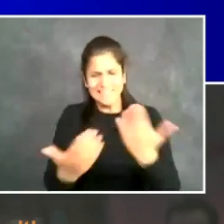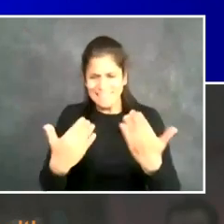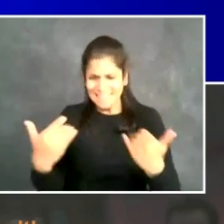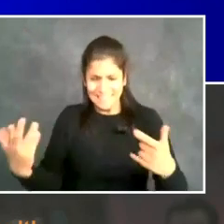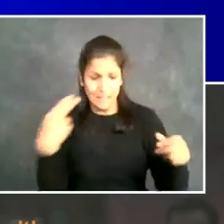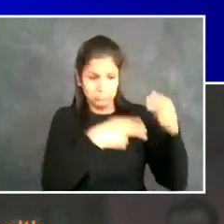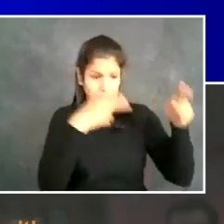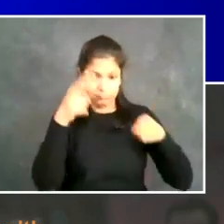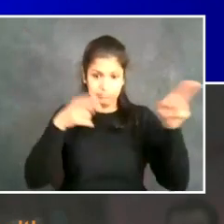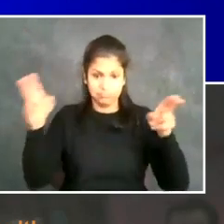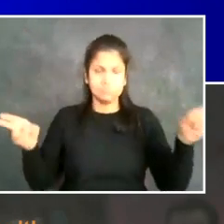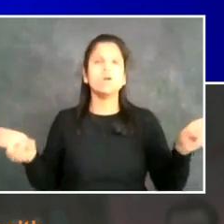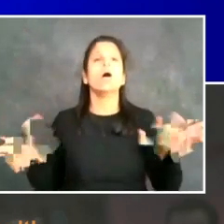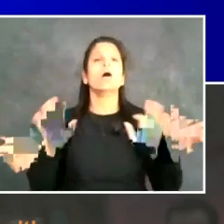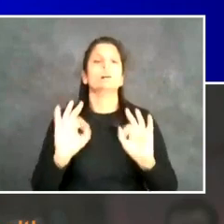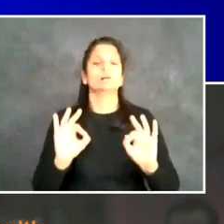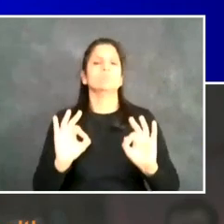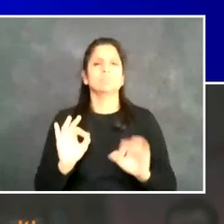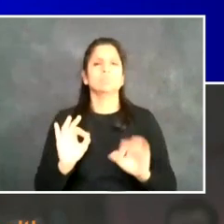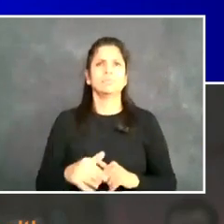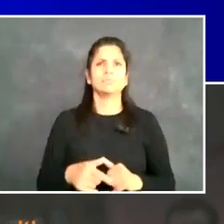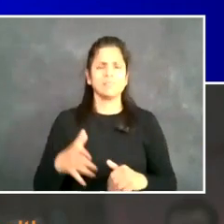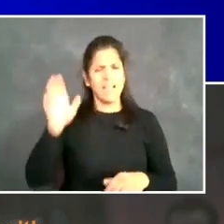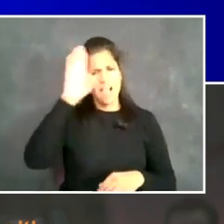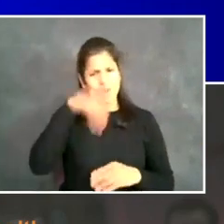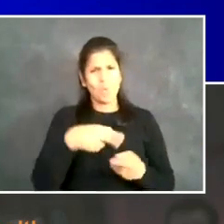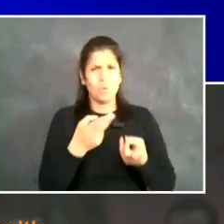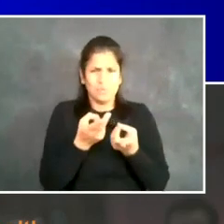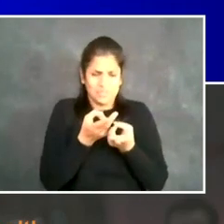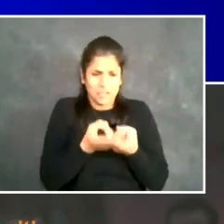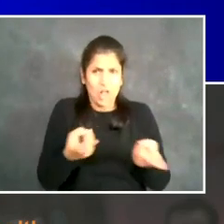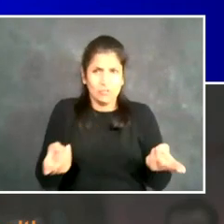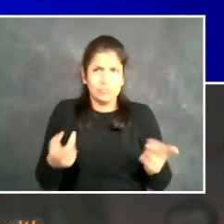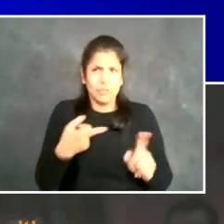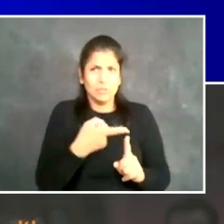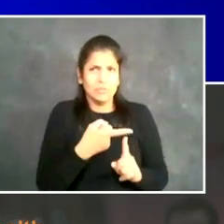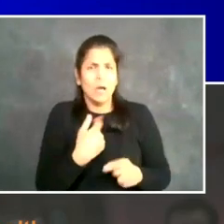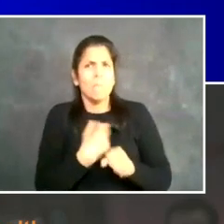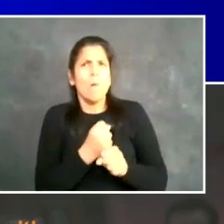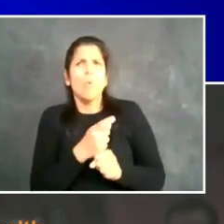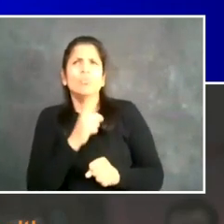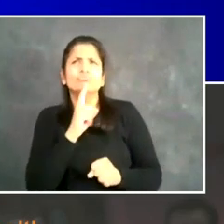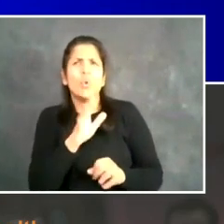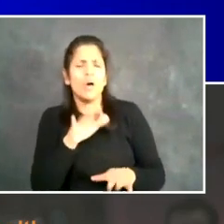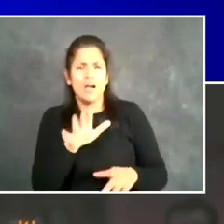AND WHEREVER THERE ARE SOCIAL DISTANCING PROBLEMS CONTINUE TO TAKE PEOPLE OUT OF THE SHELTERS